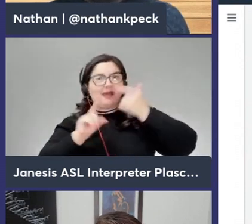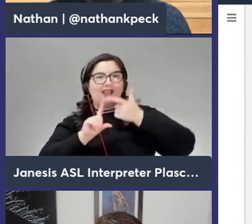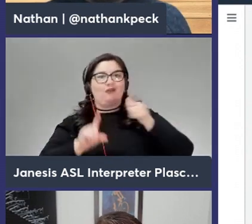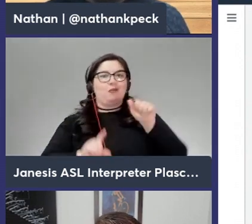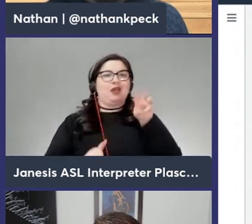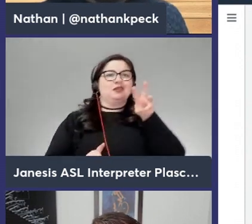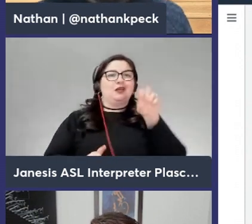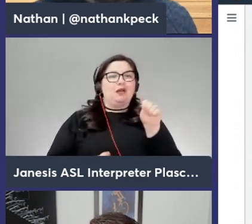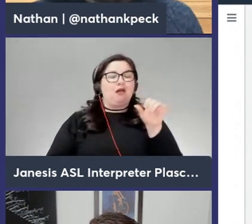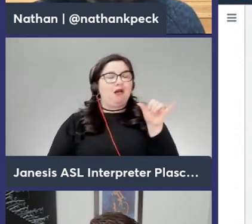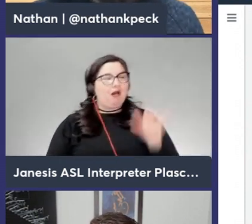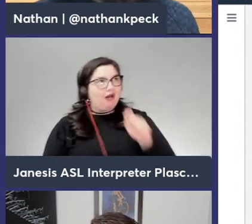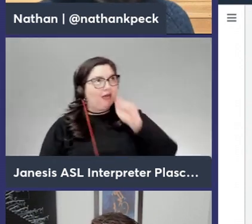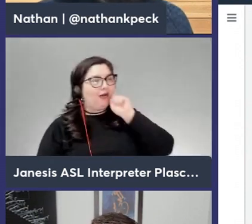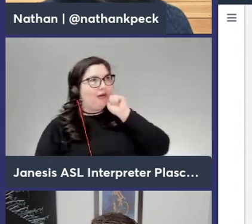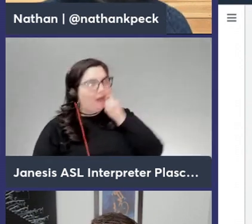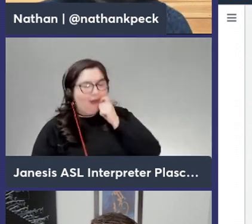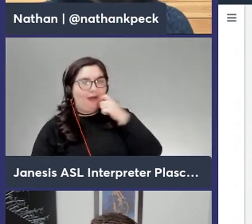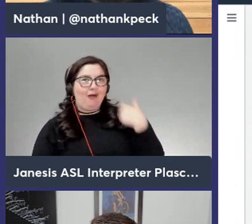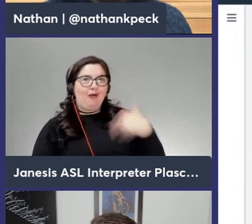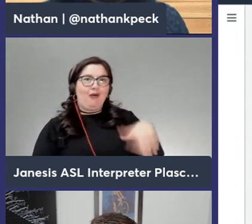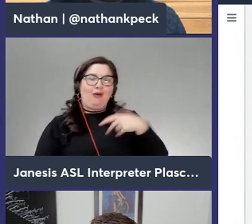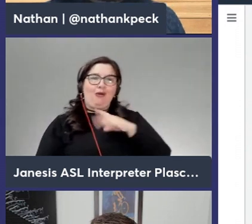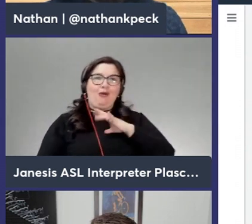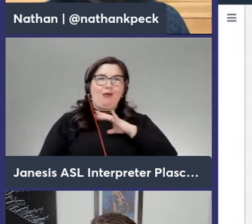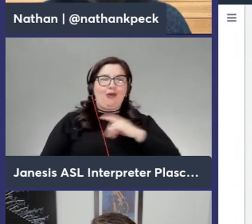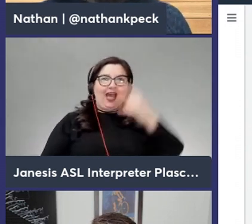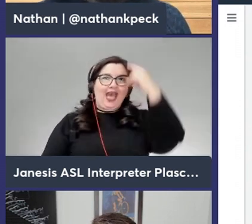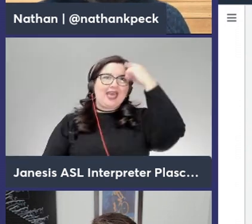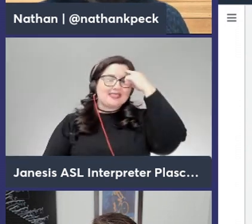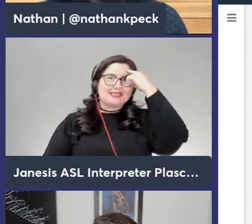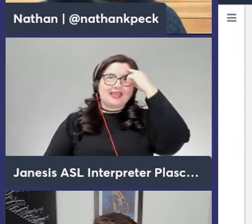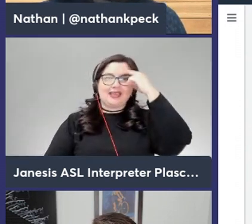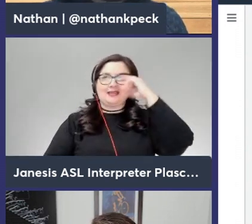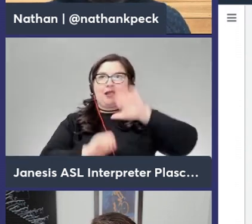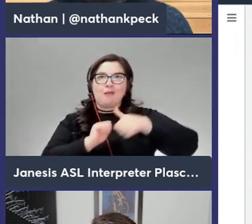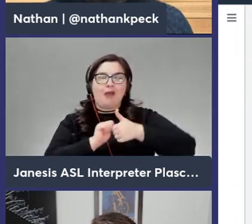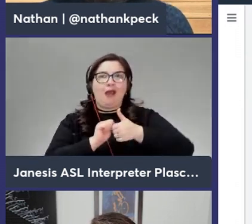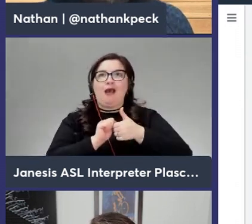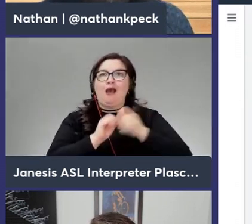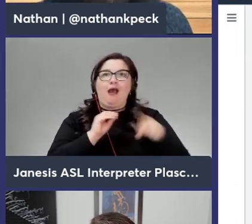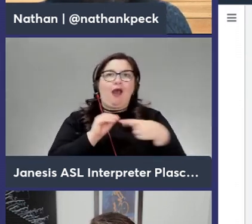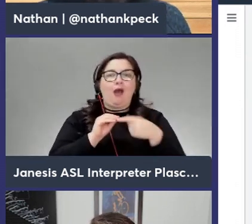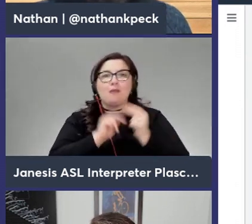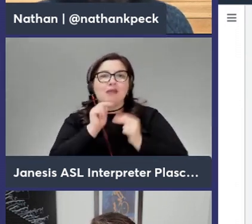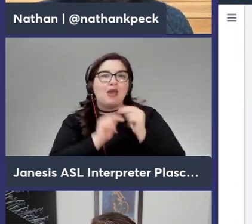That is super cool, because I, you know, when I think about building a backbone, it's something that large corporations have to do,